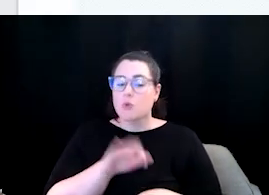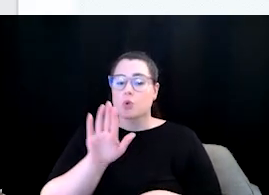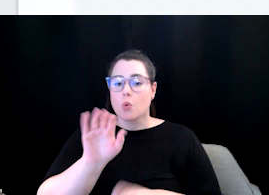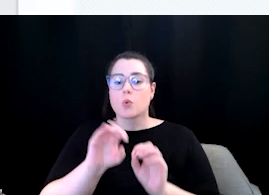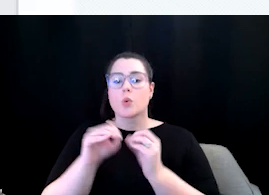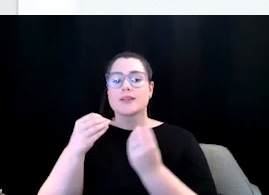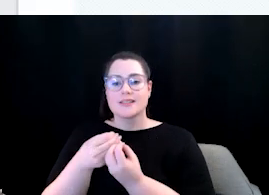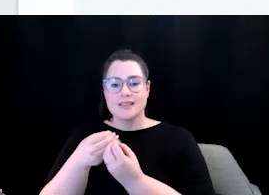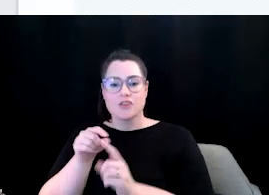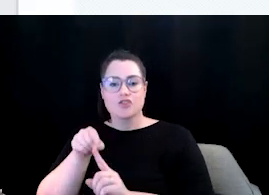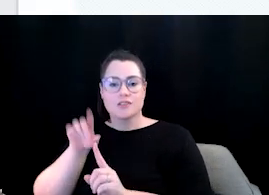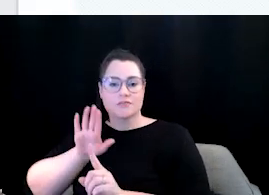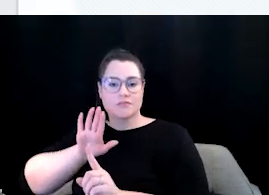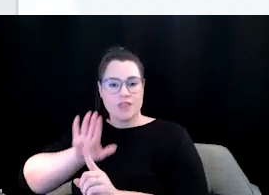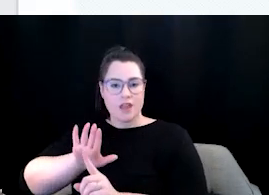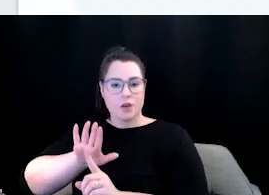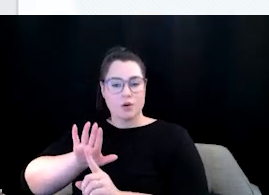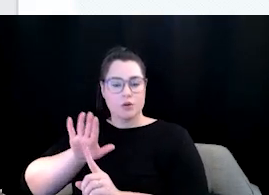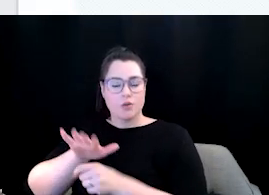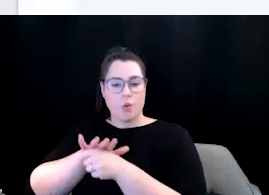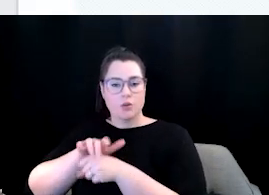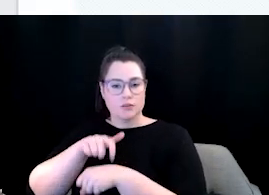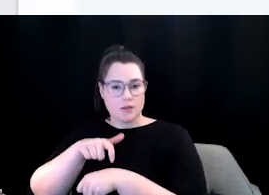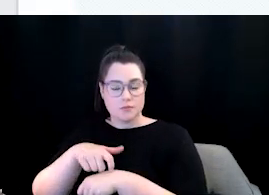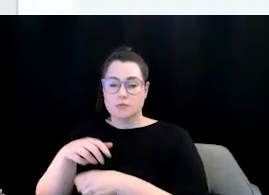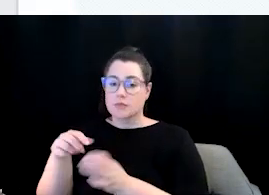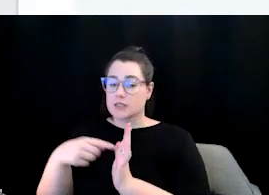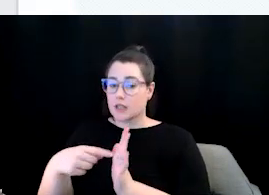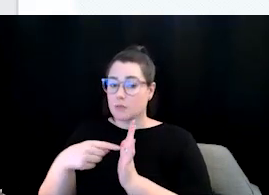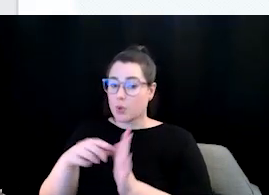So if your organization is on the East Coast, that will be 5 p.m. Eastern time,